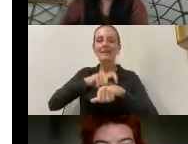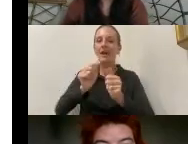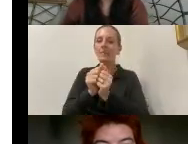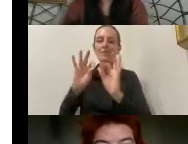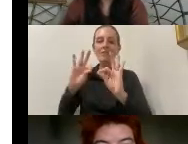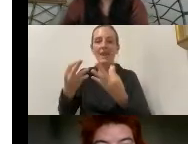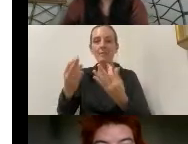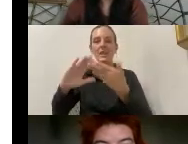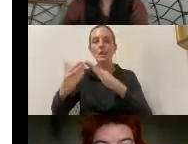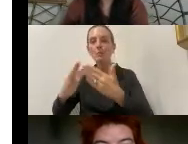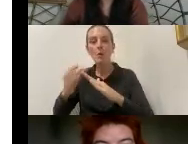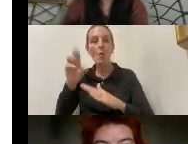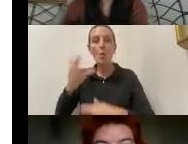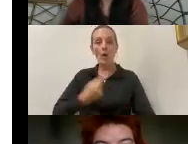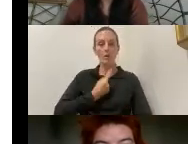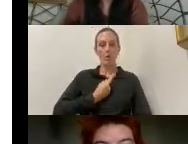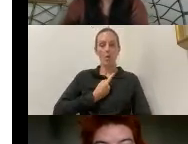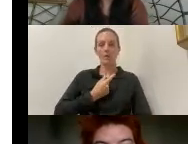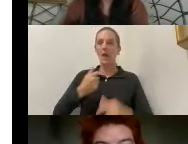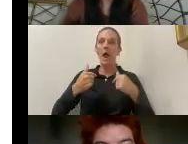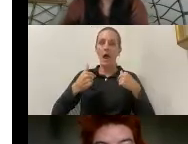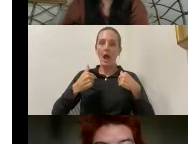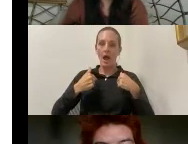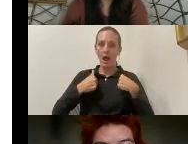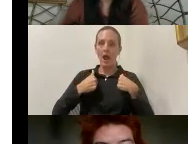I say consider therapy, but I strongly consider therapy.